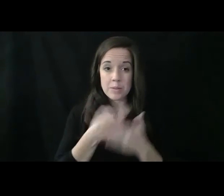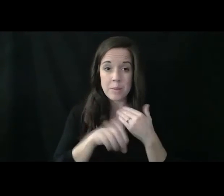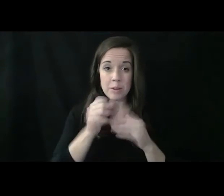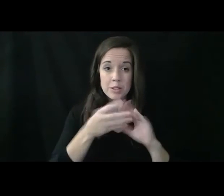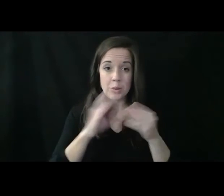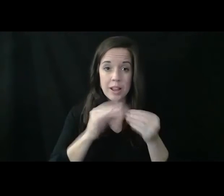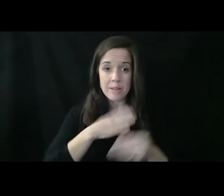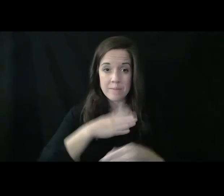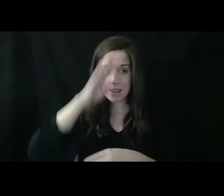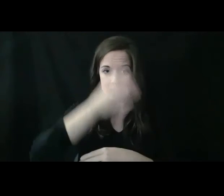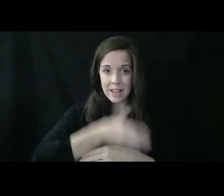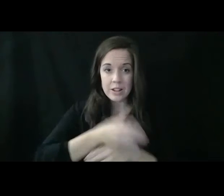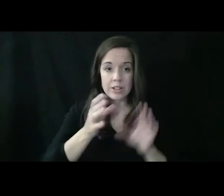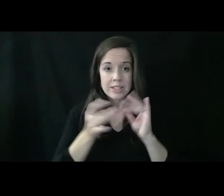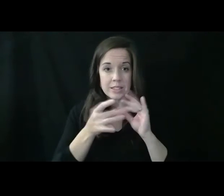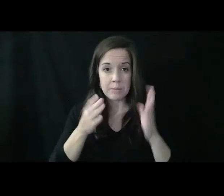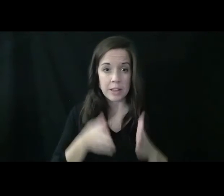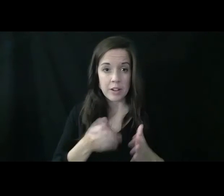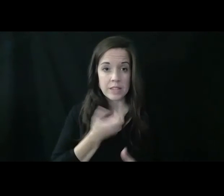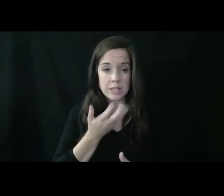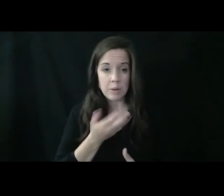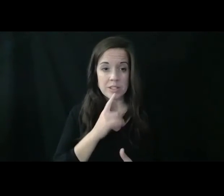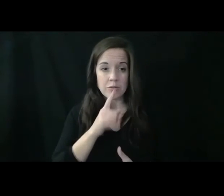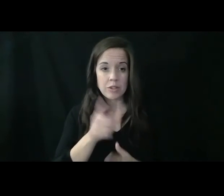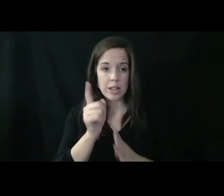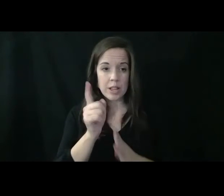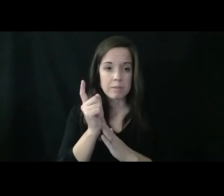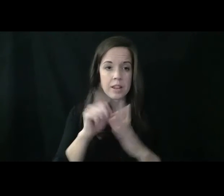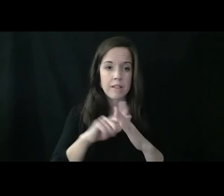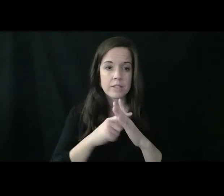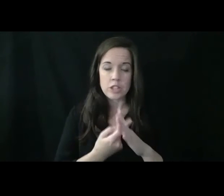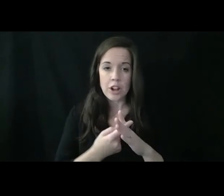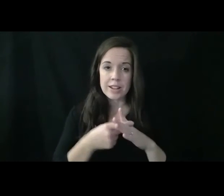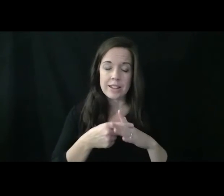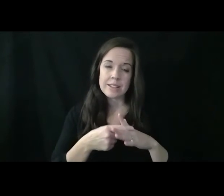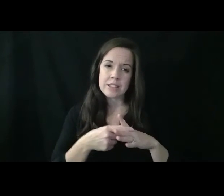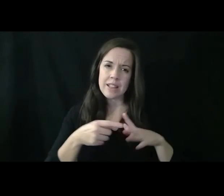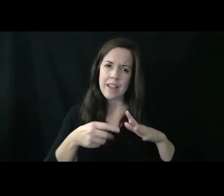these poems is a real moment of starting to claim some agency, starting to feel